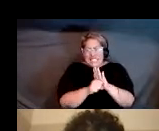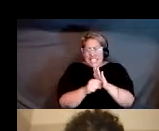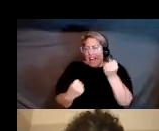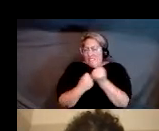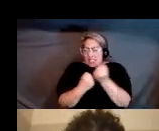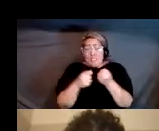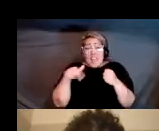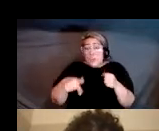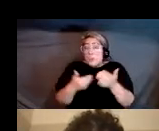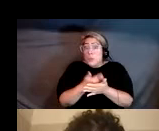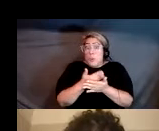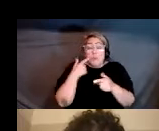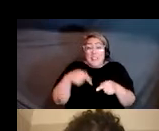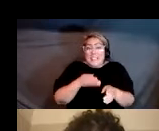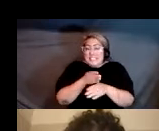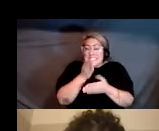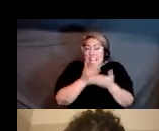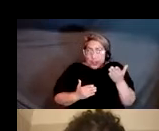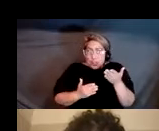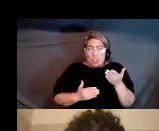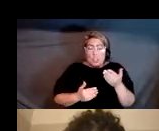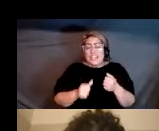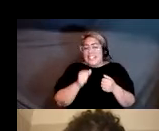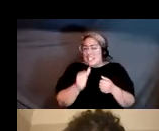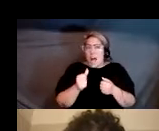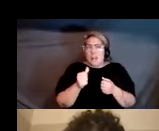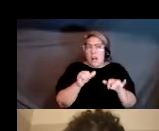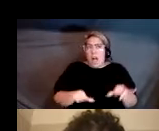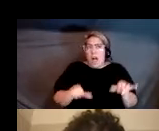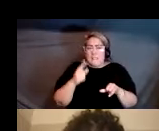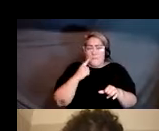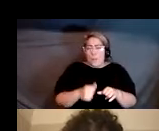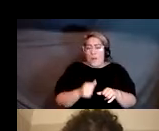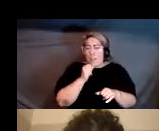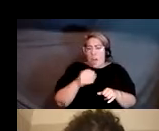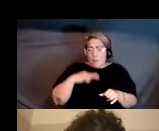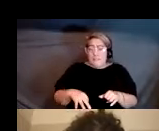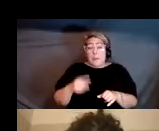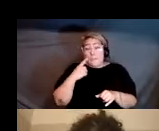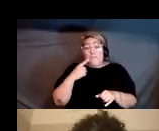For the independent for-profit venues especially this was not something they engaged with